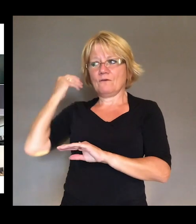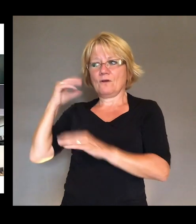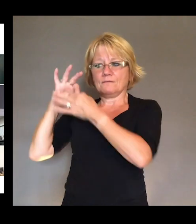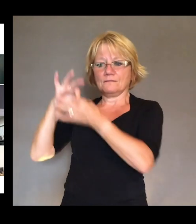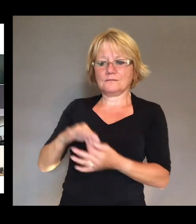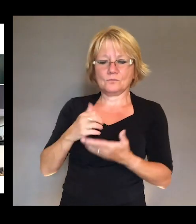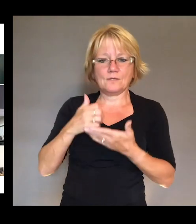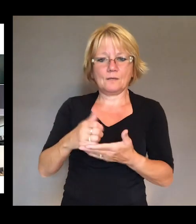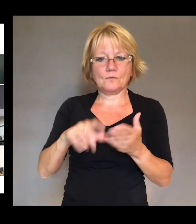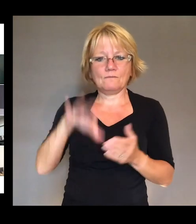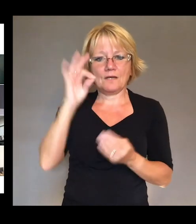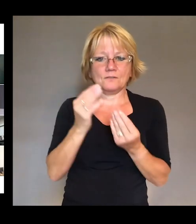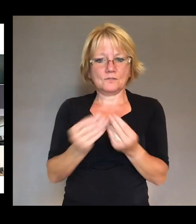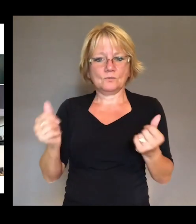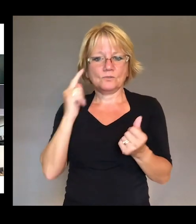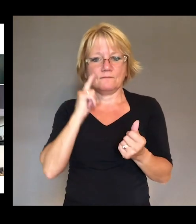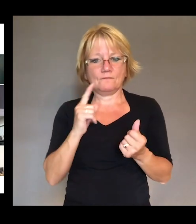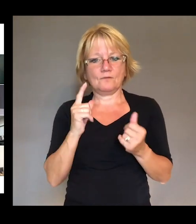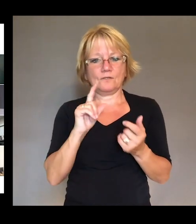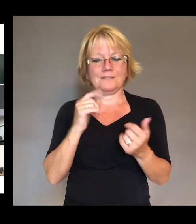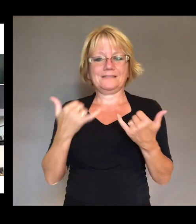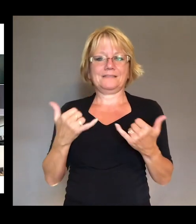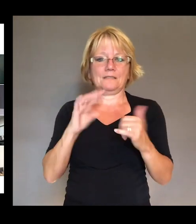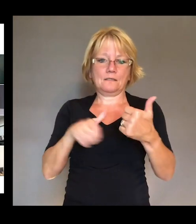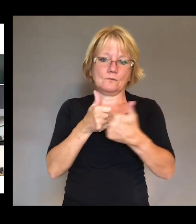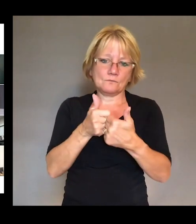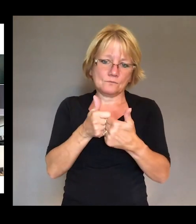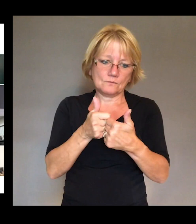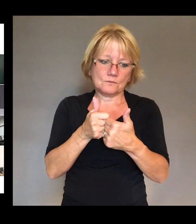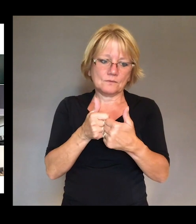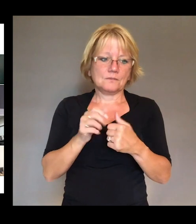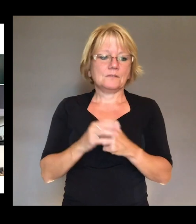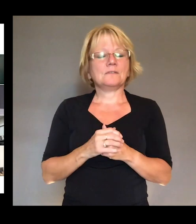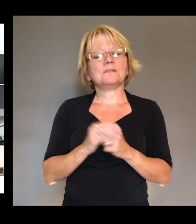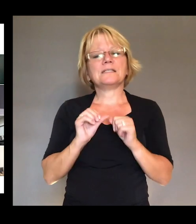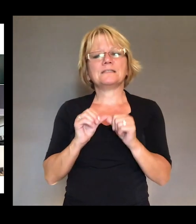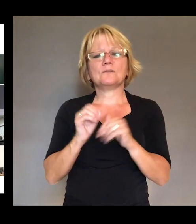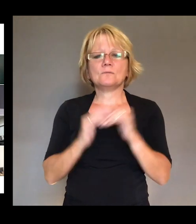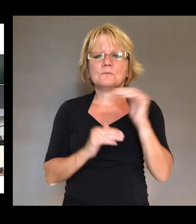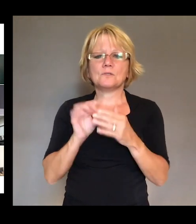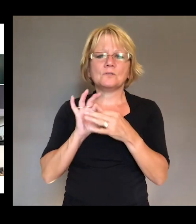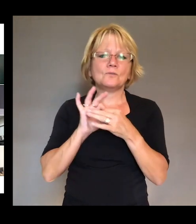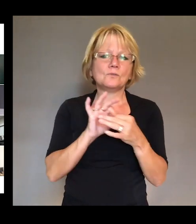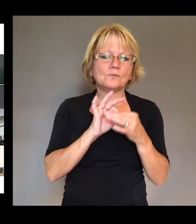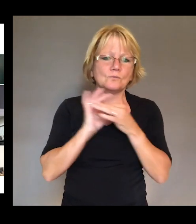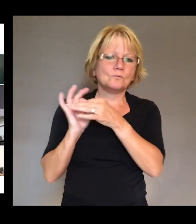can help you find solutions to the challenges of our time. Continue to build union between movements,